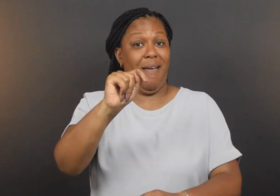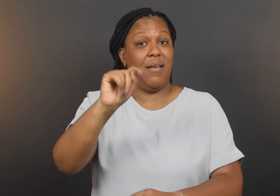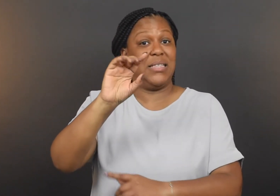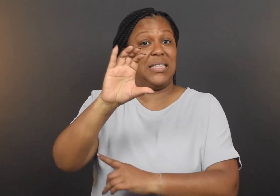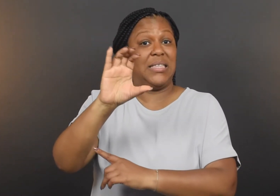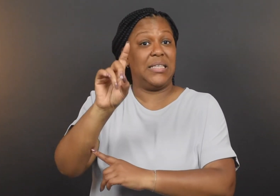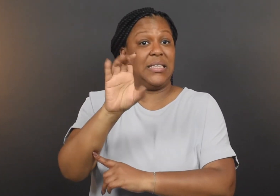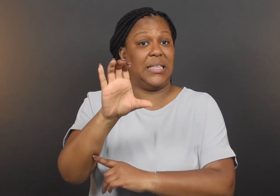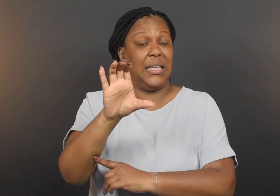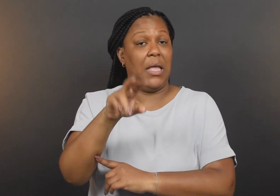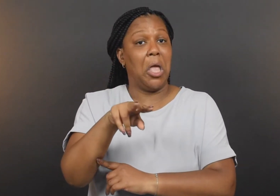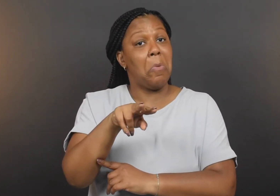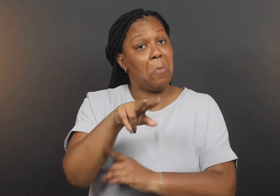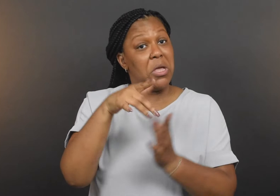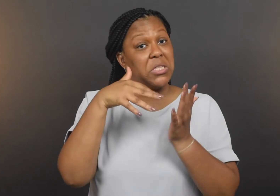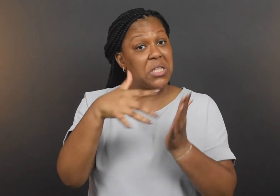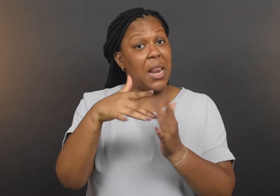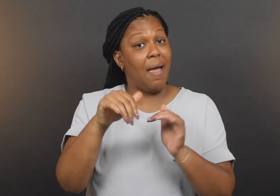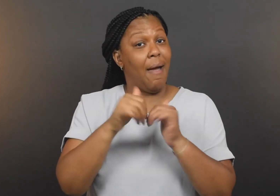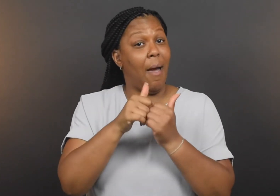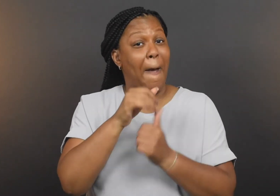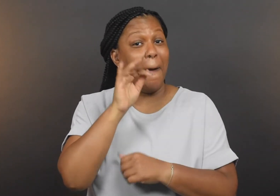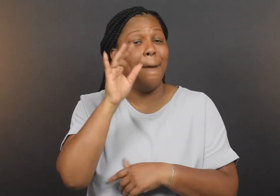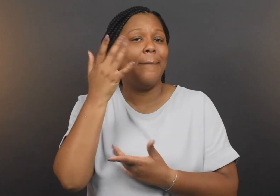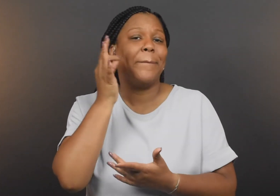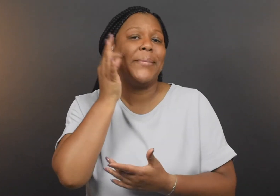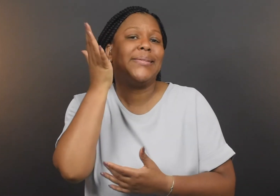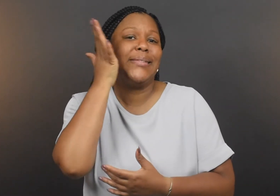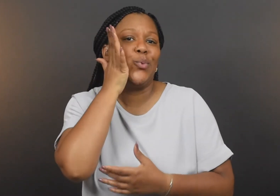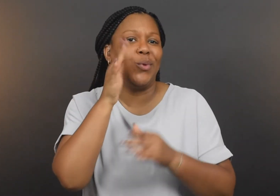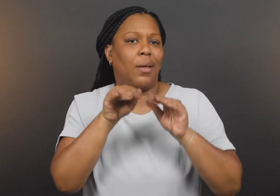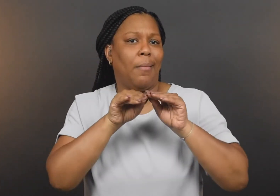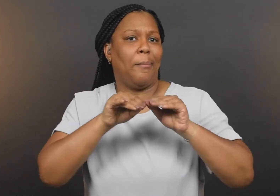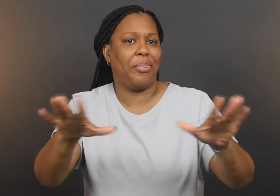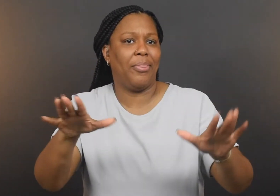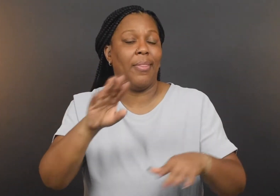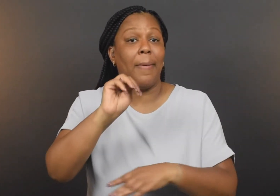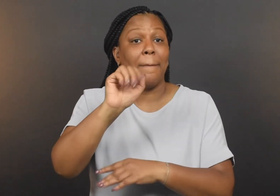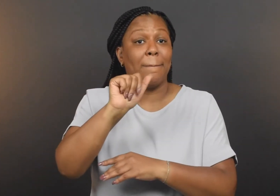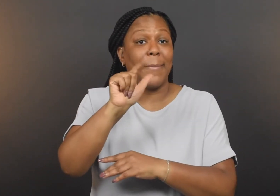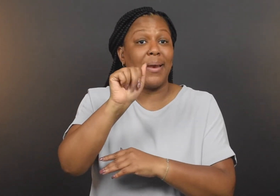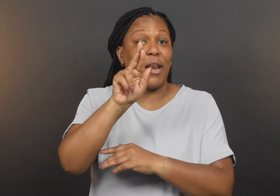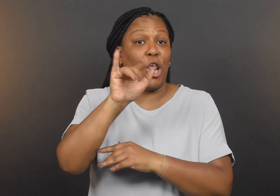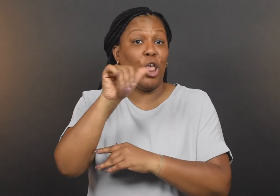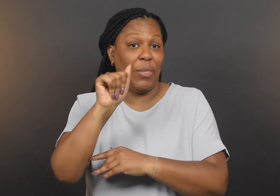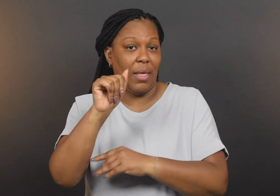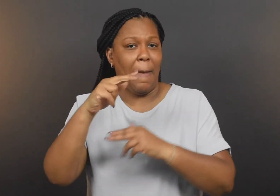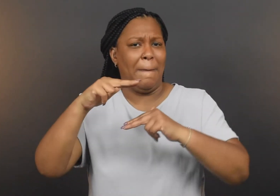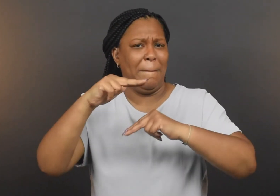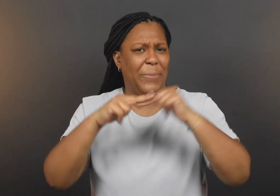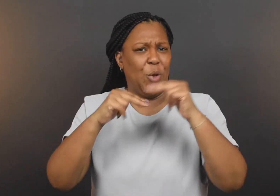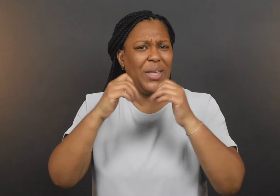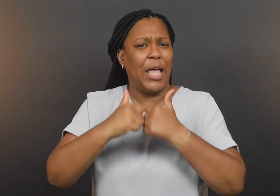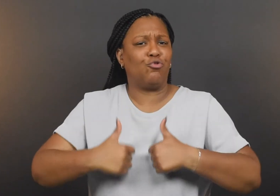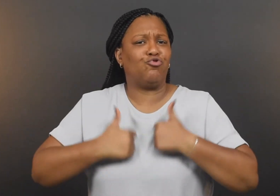studying how mosquitoes that spread malaria build resistance to the insecticides used to control them.